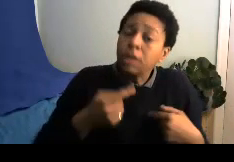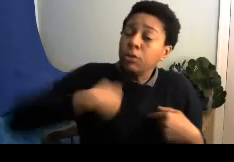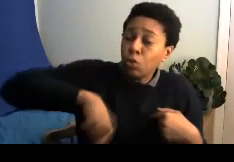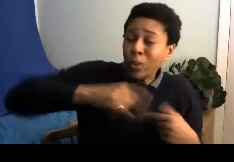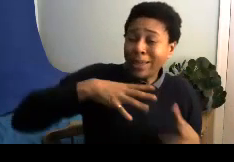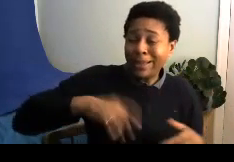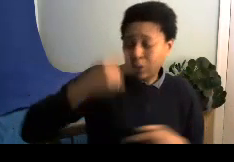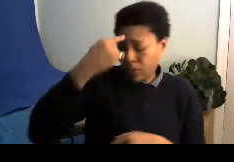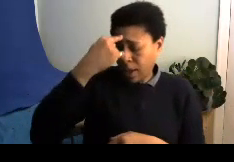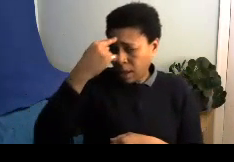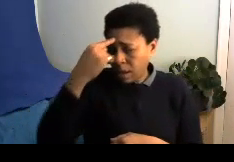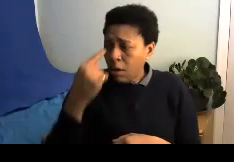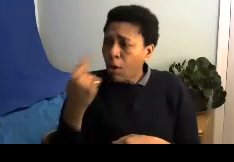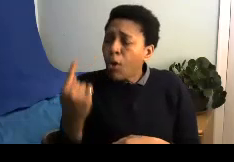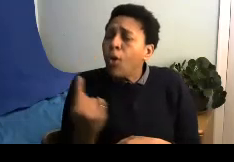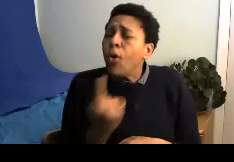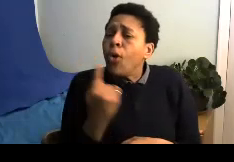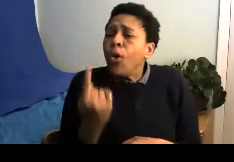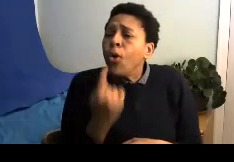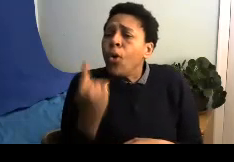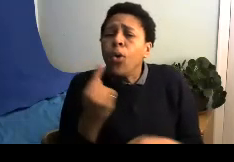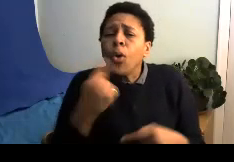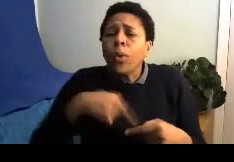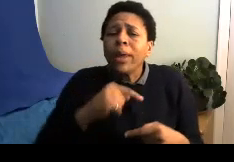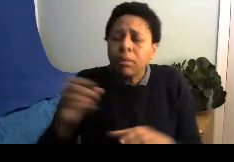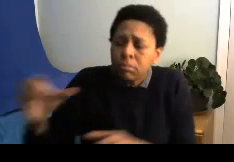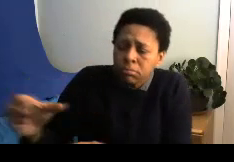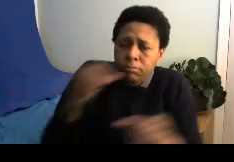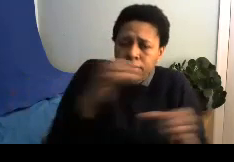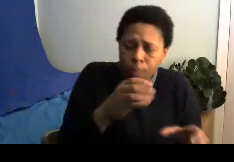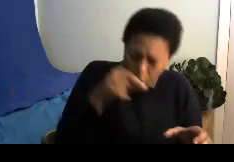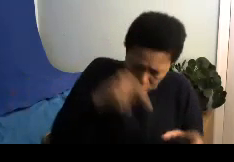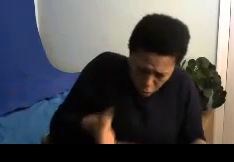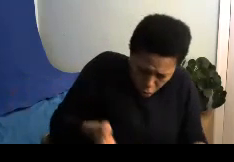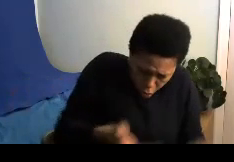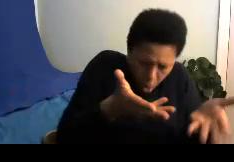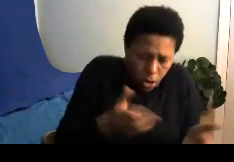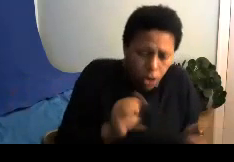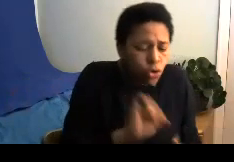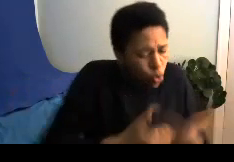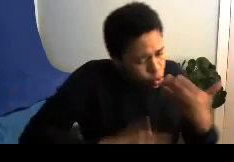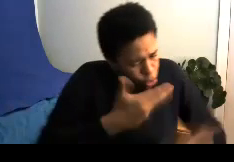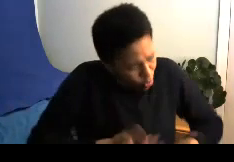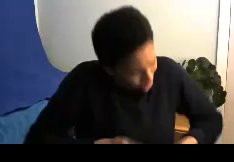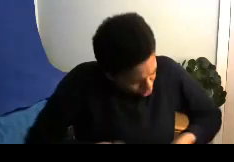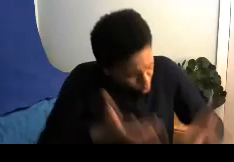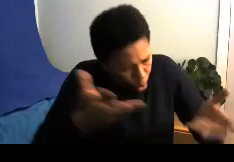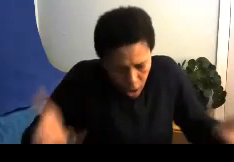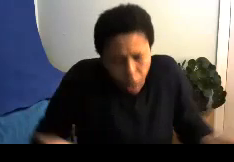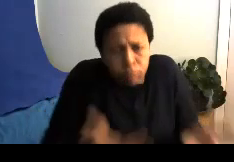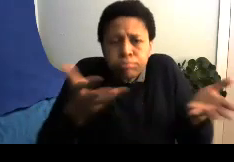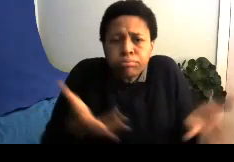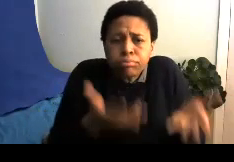of standards we put on them, and what kind of space or not we